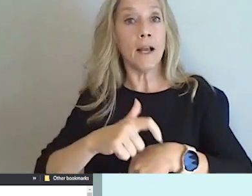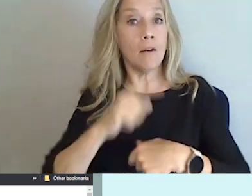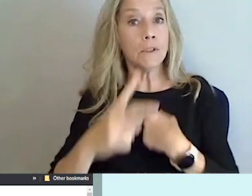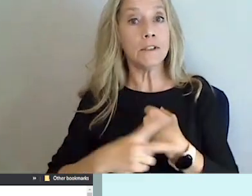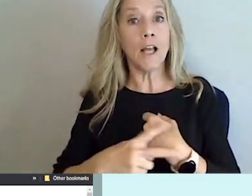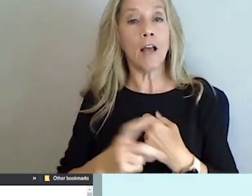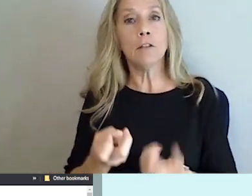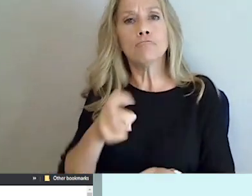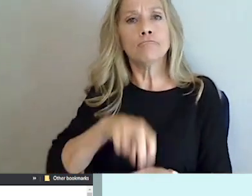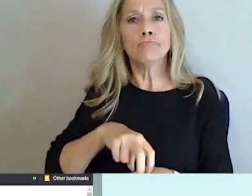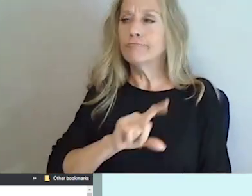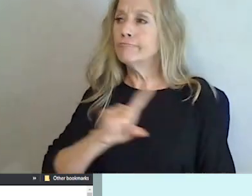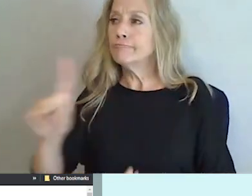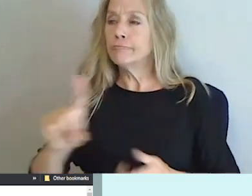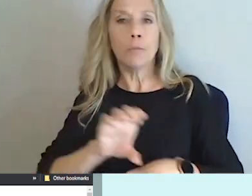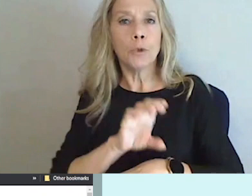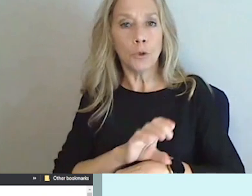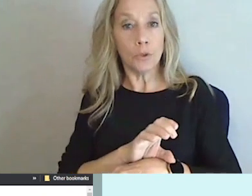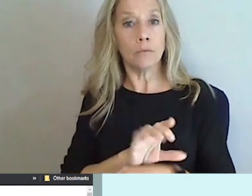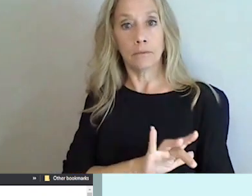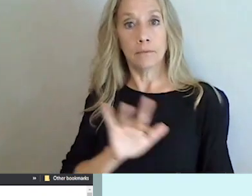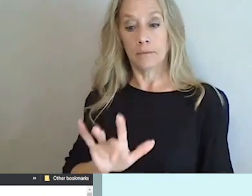Clicking Next at the bottom of the page will save your progress,